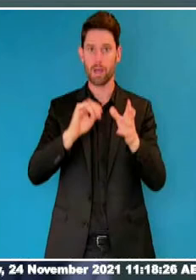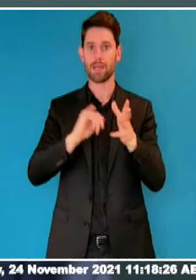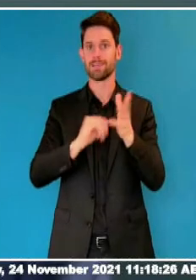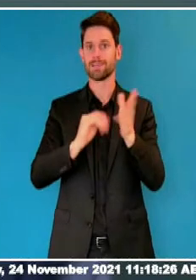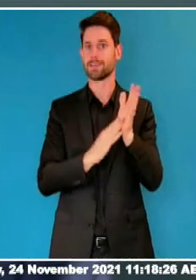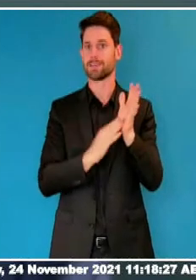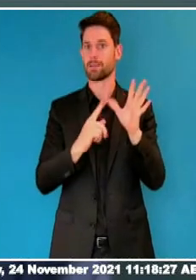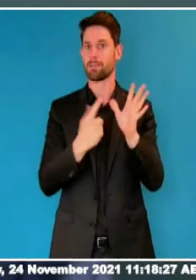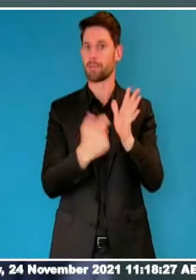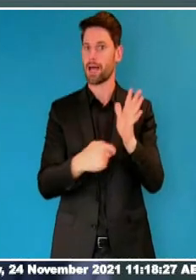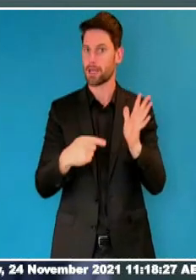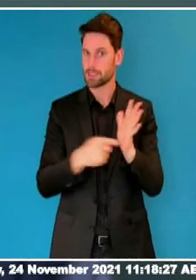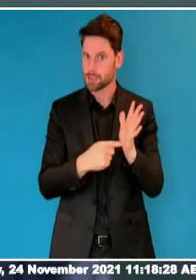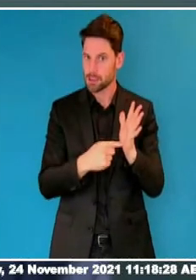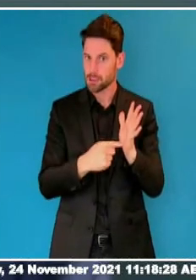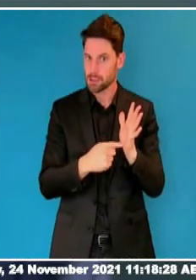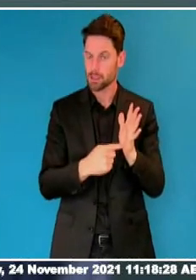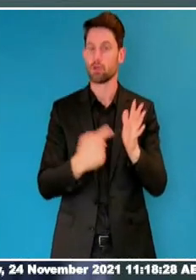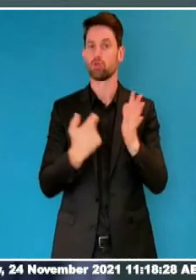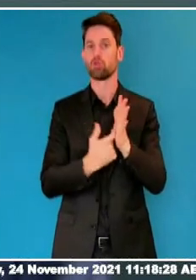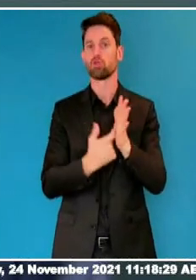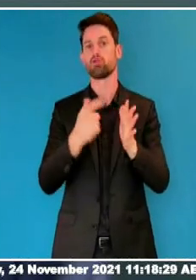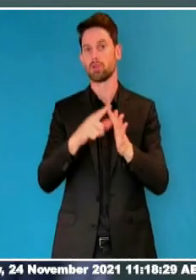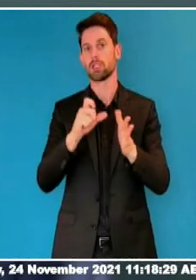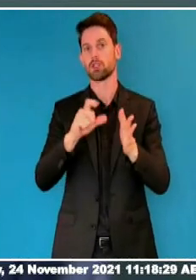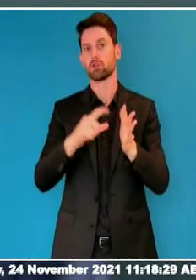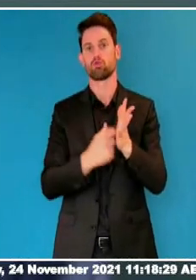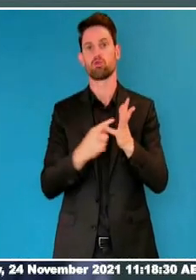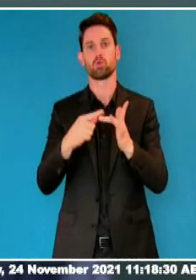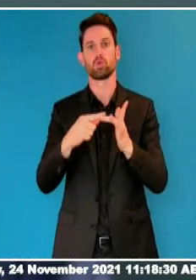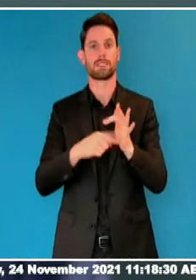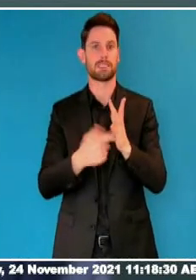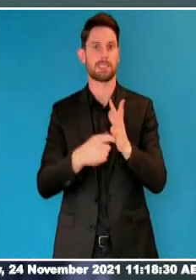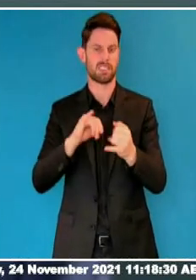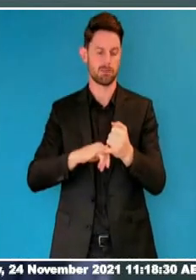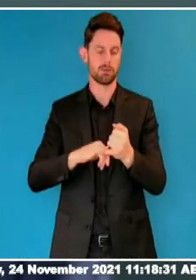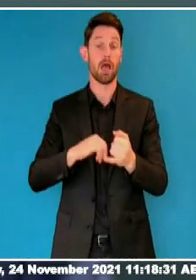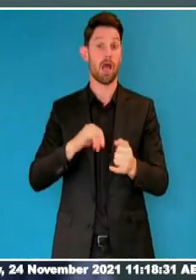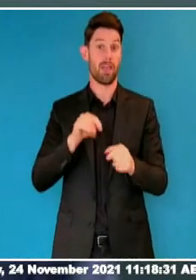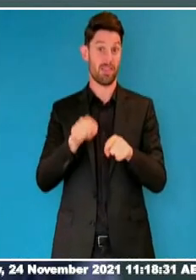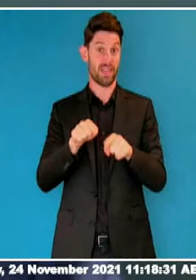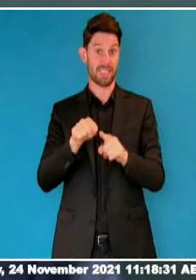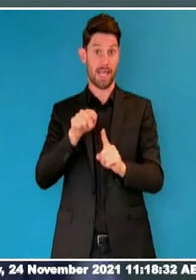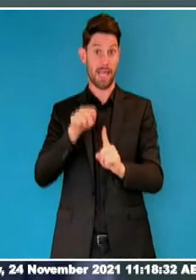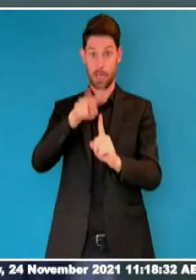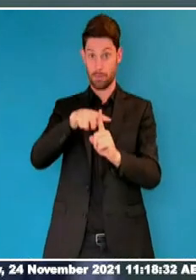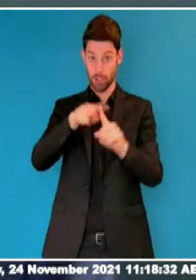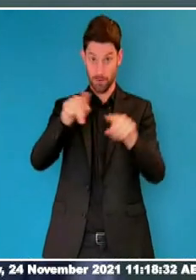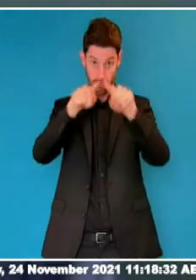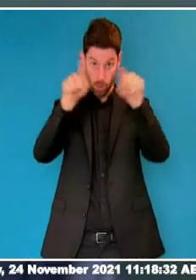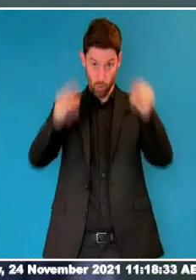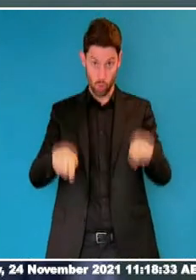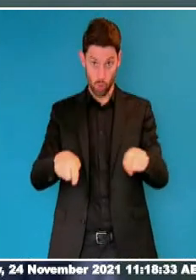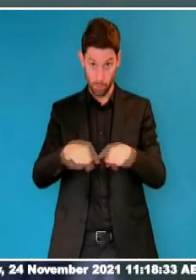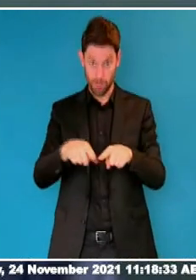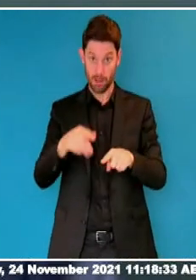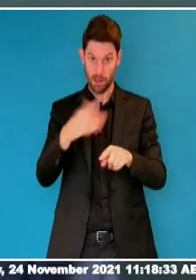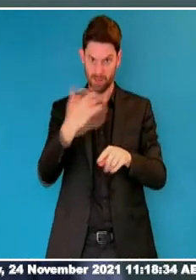As part of that application process, we record, we ask them a question that --- you